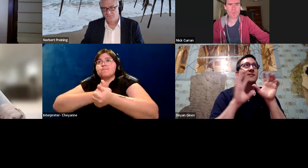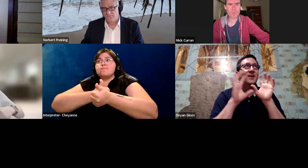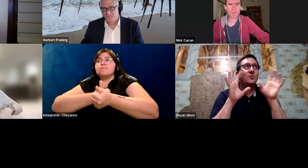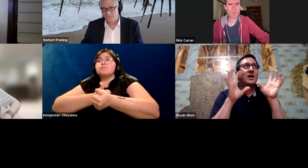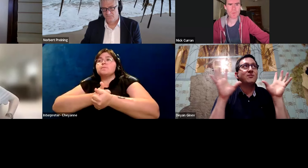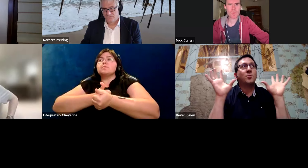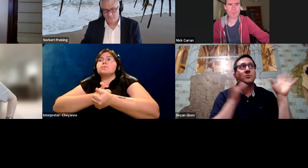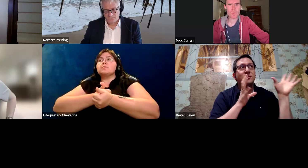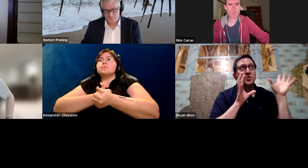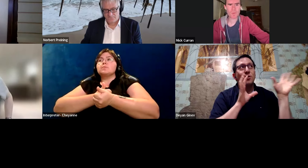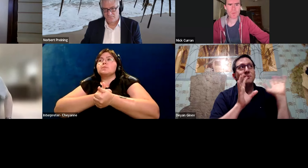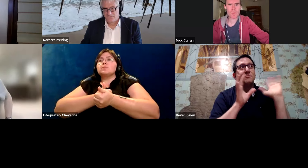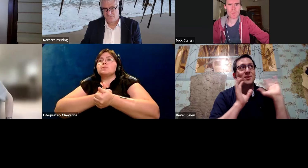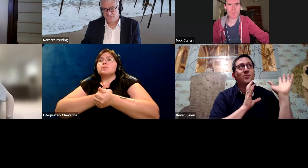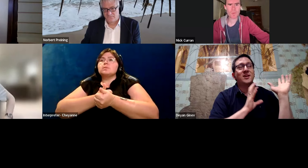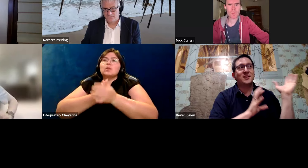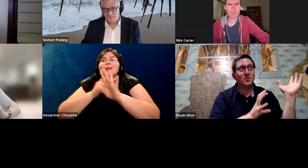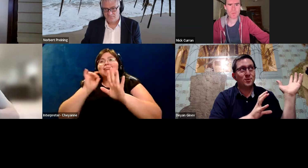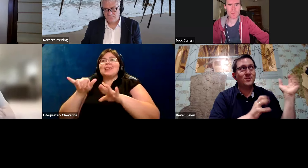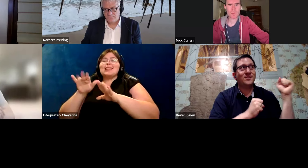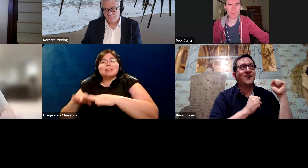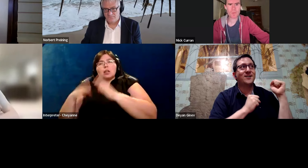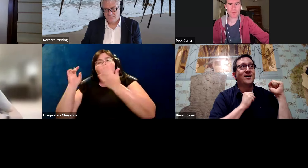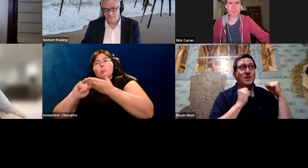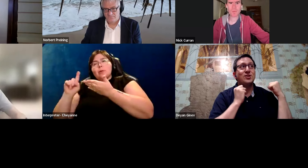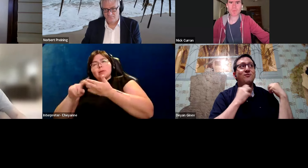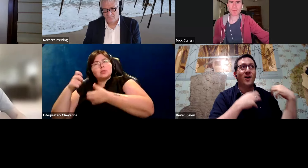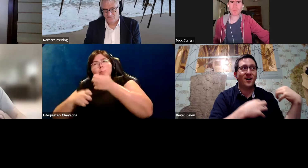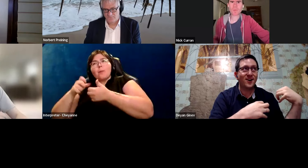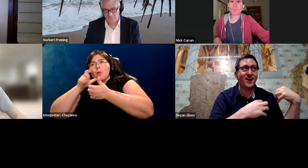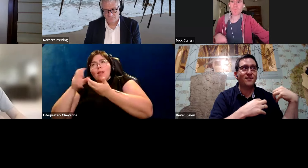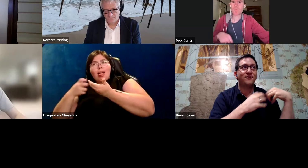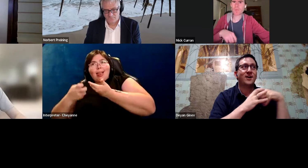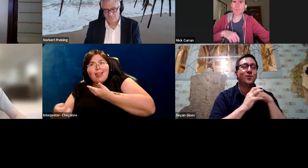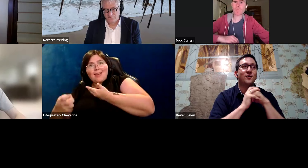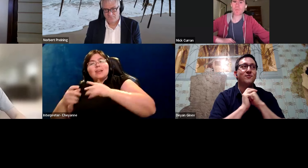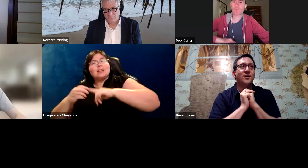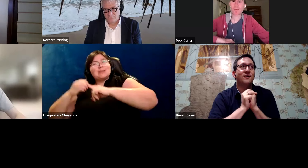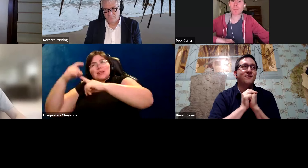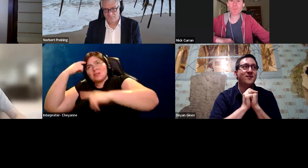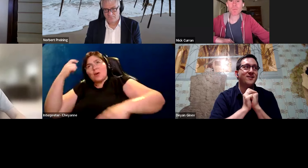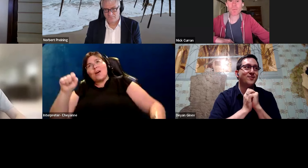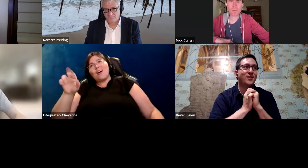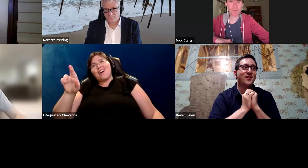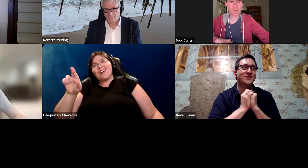there, we have an open research problem that I won't get into, especially for arXiv. I don't know if you have read things